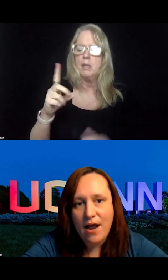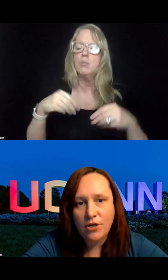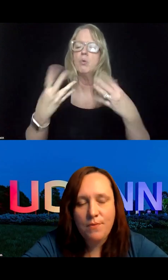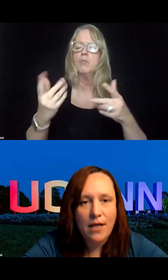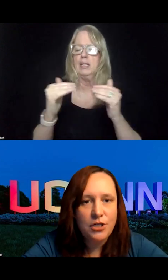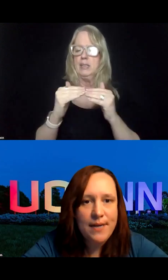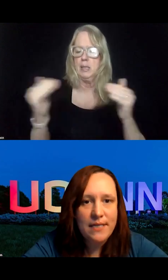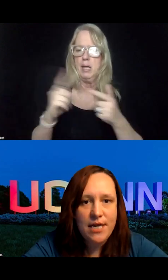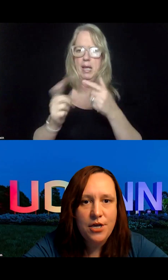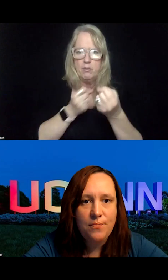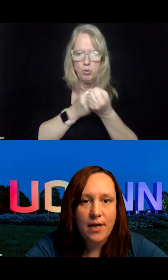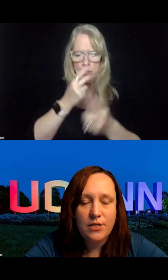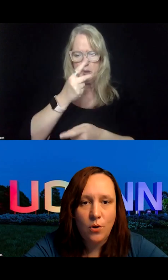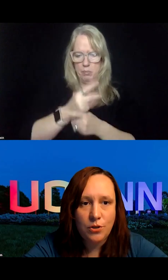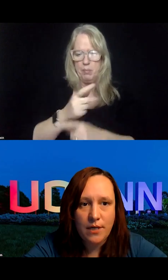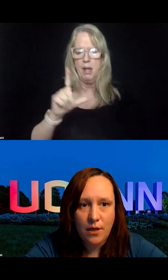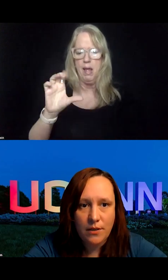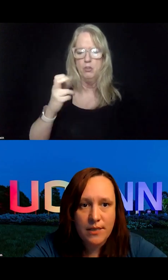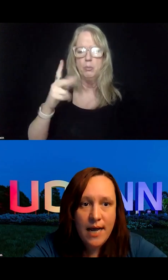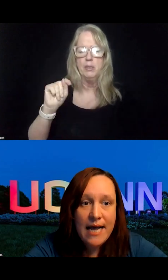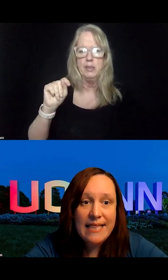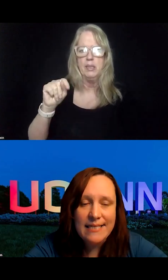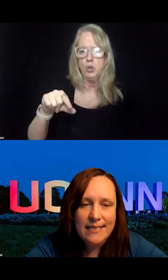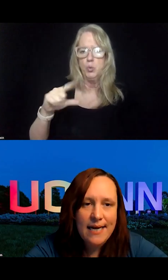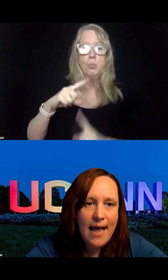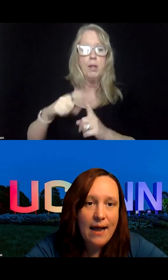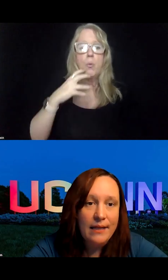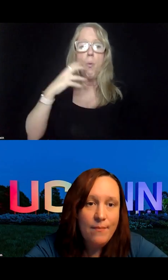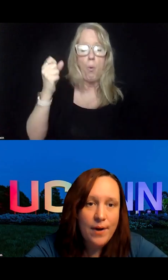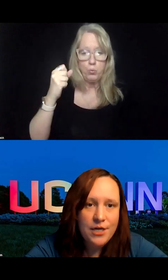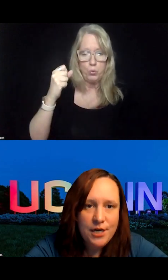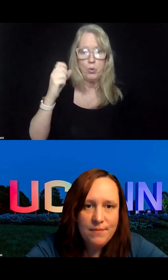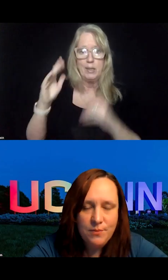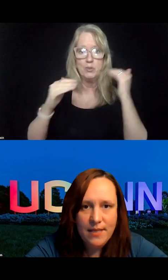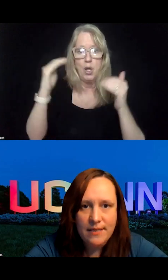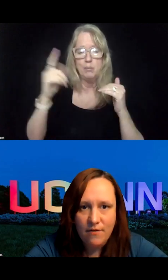CARE TO LGBTQ+ OLDER ADULTS IS A COLLABORATION FOR WITH THE CENTER